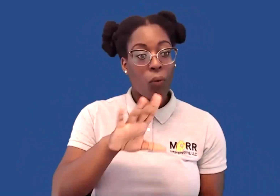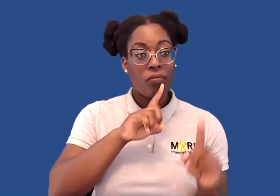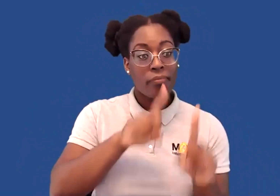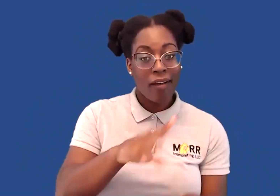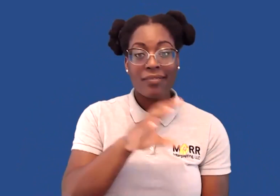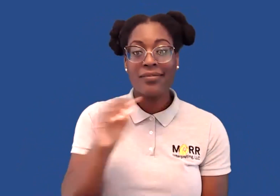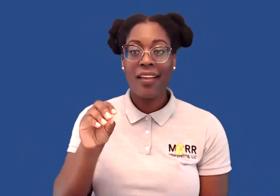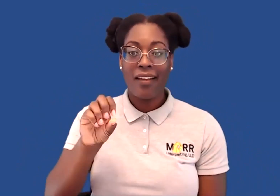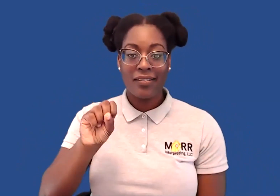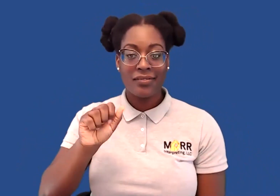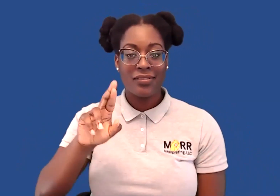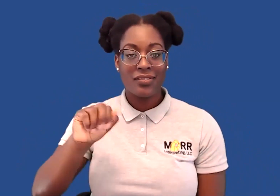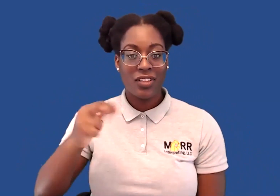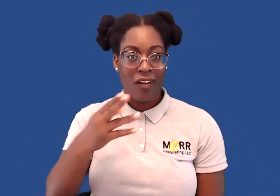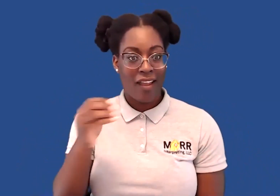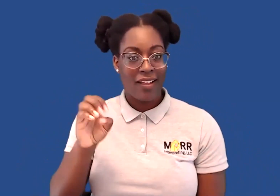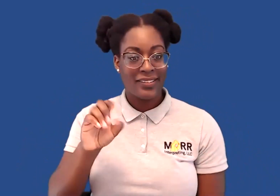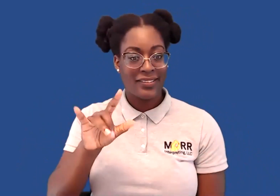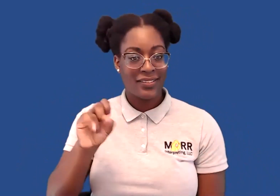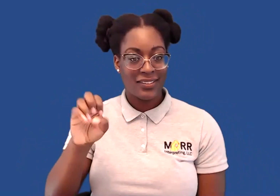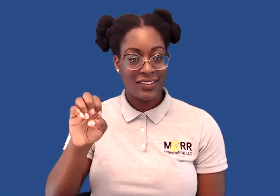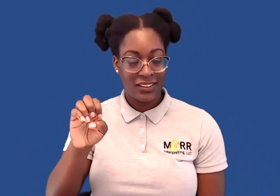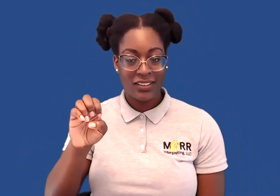I see someone with their hand up.